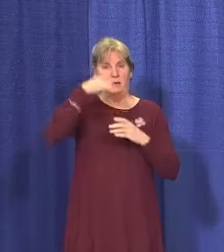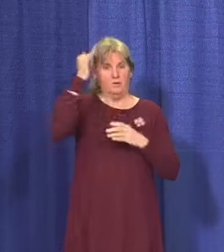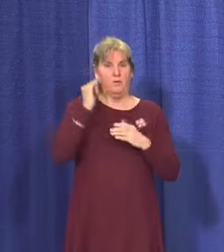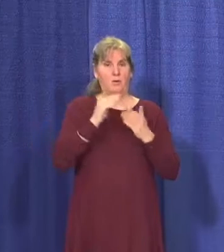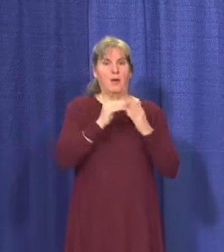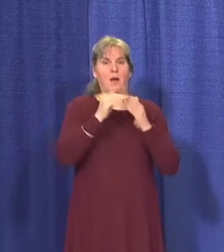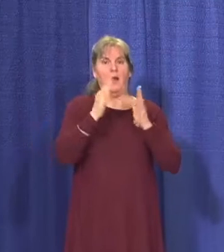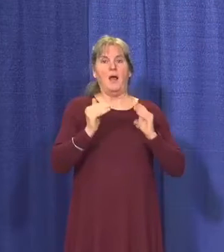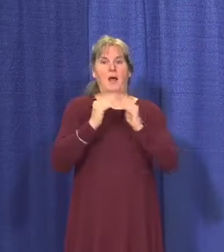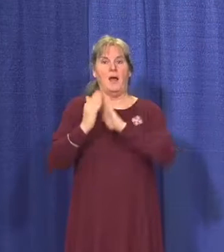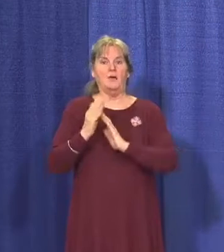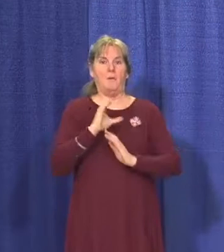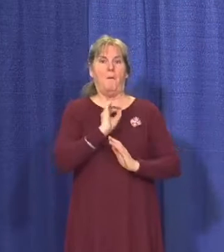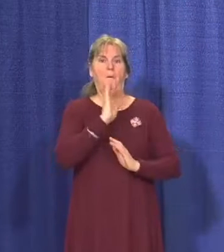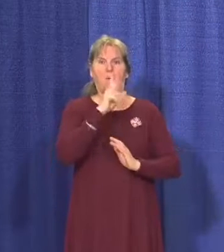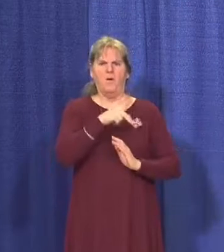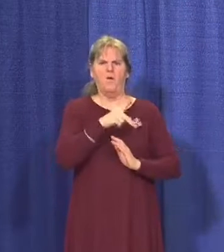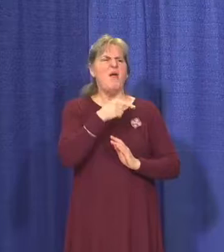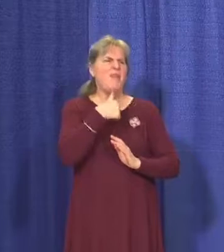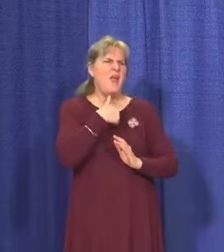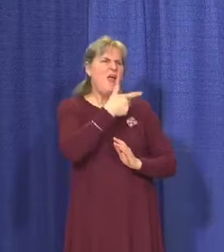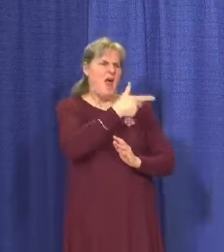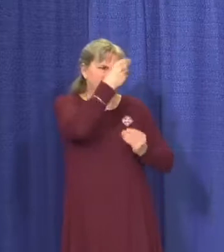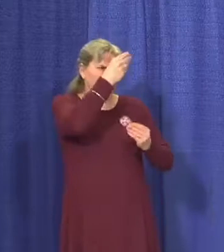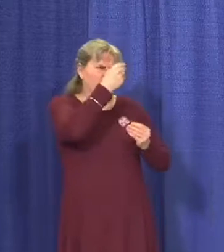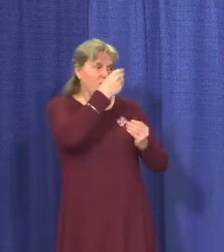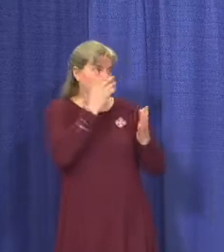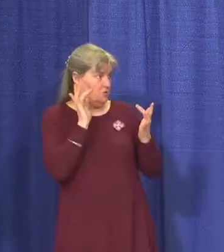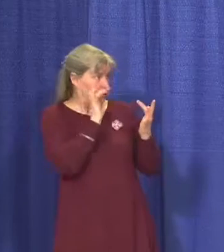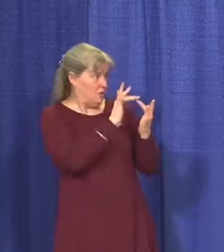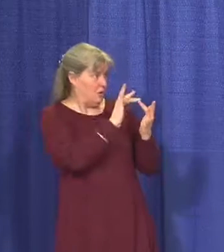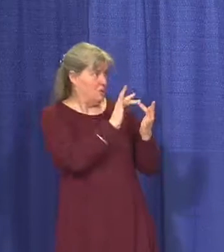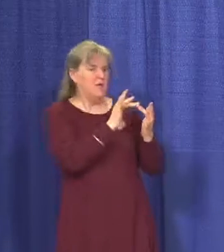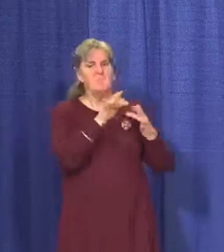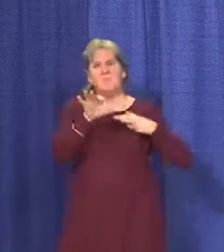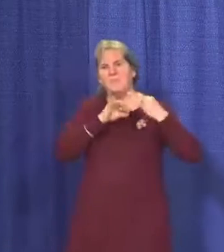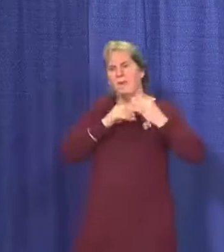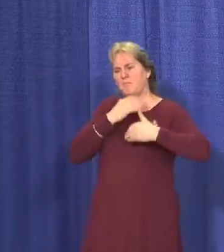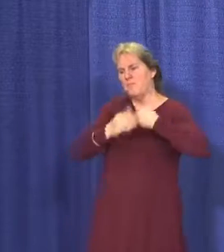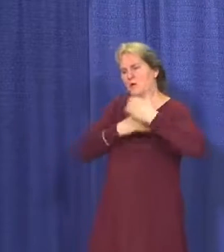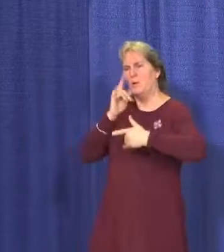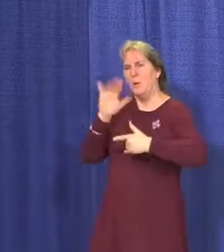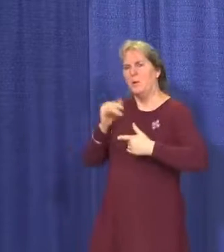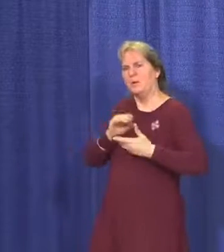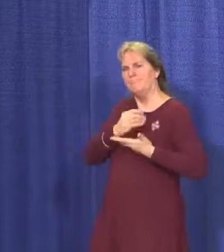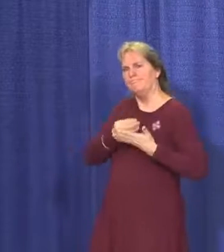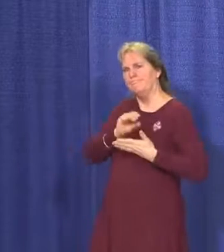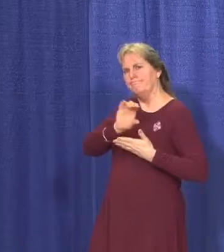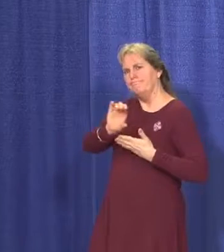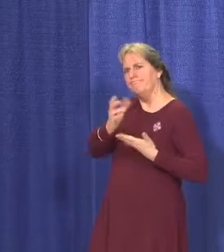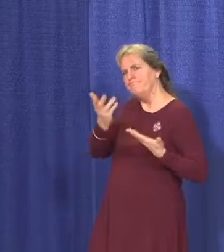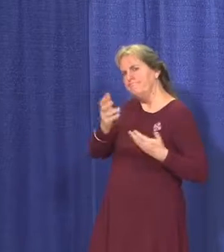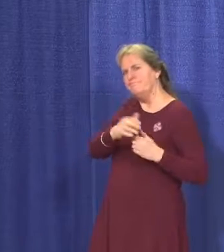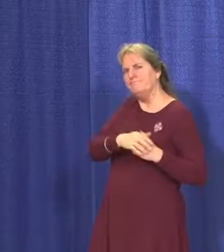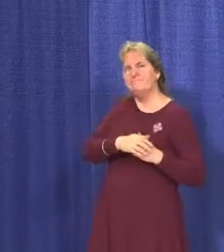staff at the Yukon Housing Corporation. They will give you the details you need to access the funding.